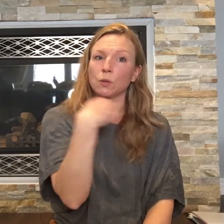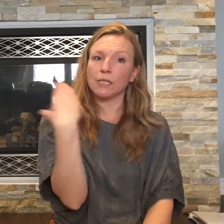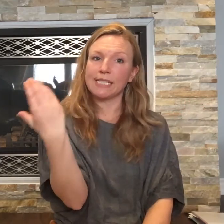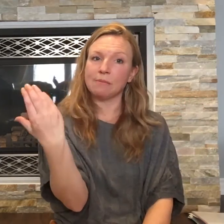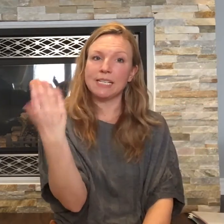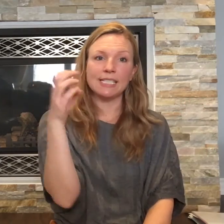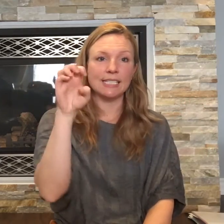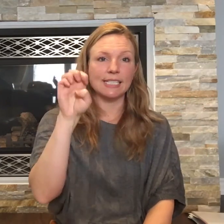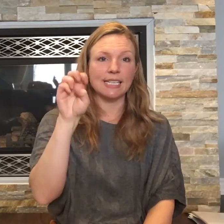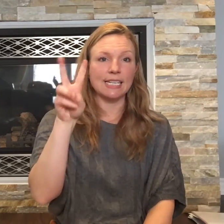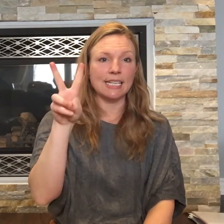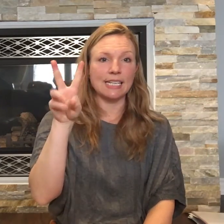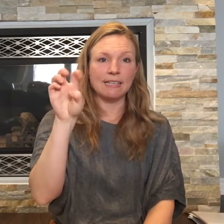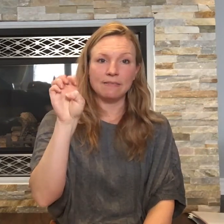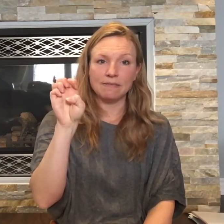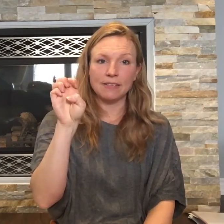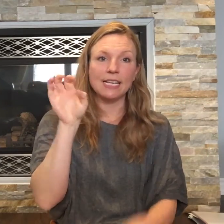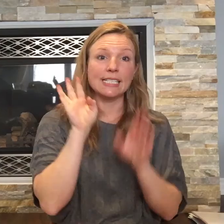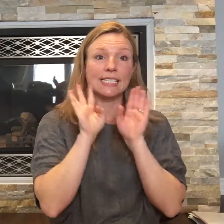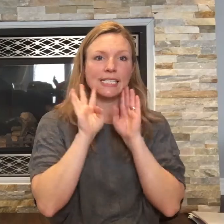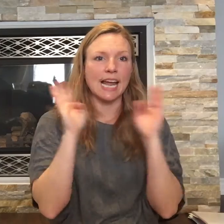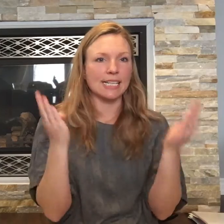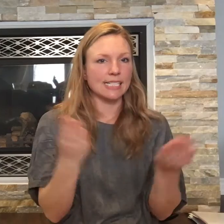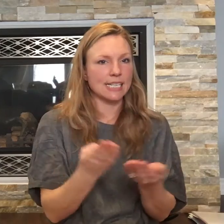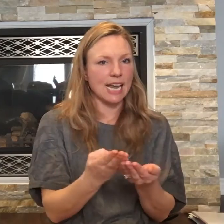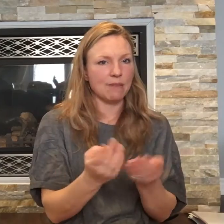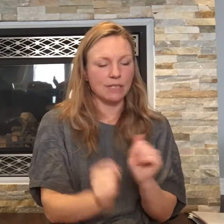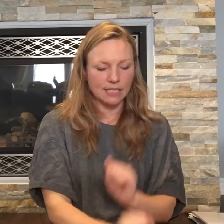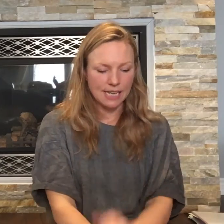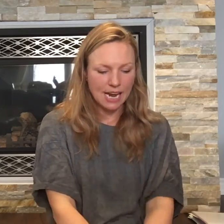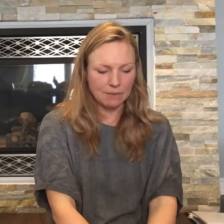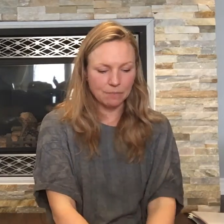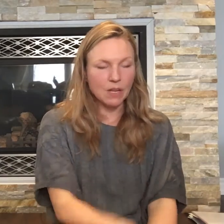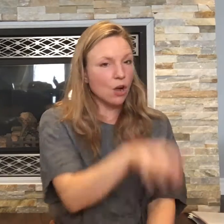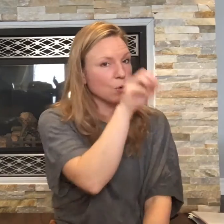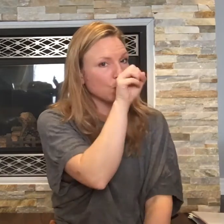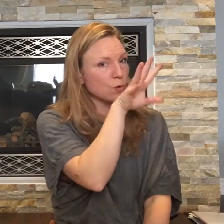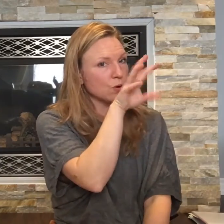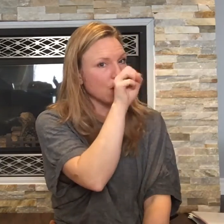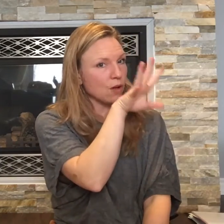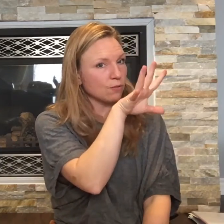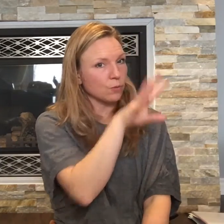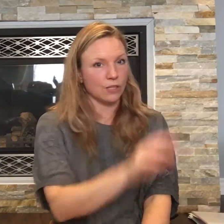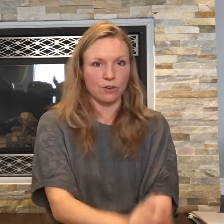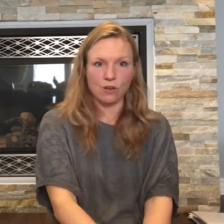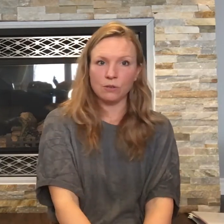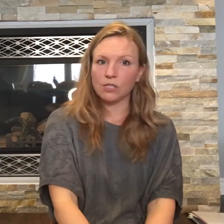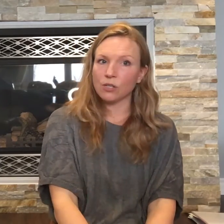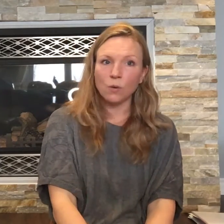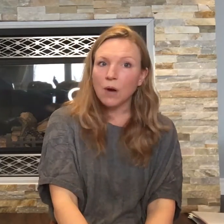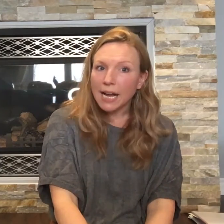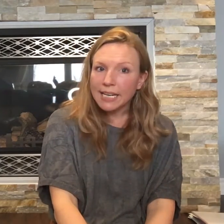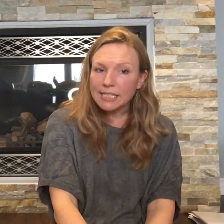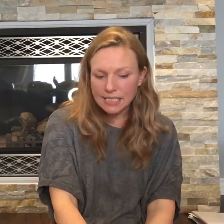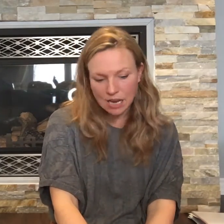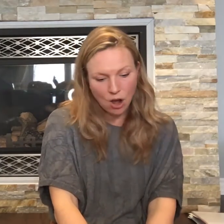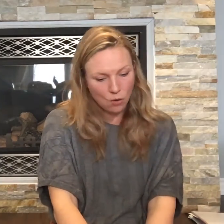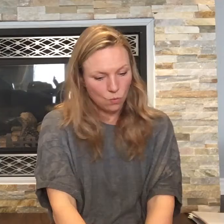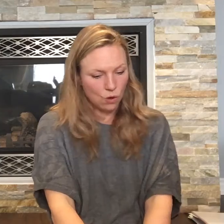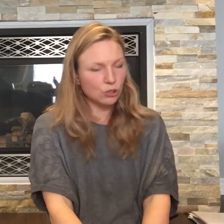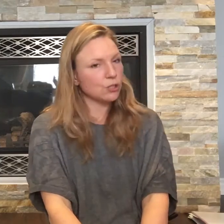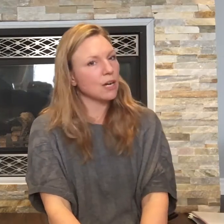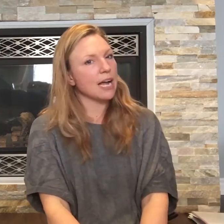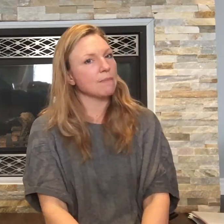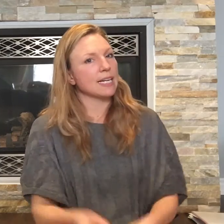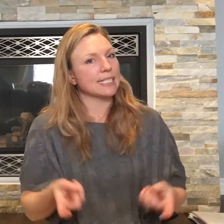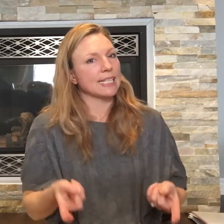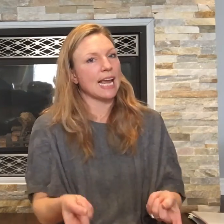CHRISTMAS E-V-E, SANTA came to say 'RUDOLPH with your nose so bright, won't you guide my SLEIGH,